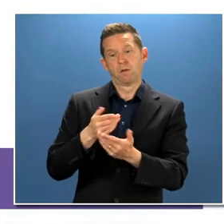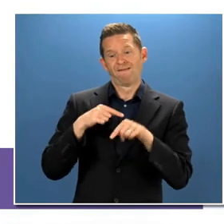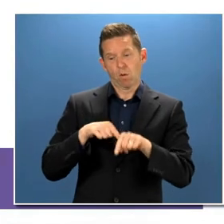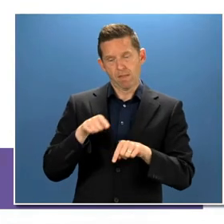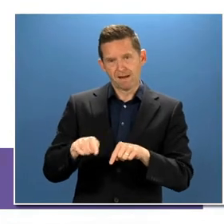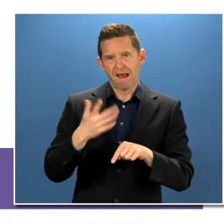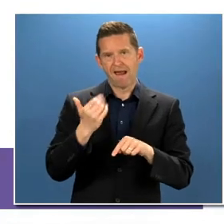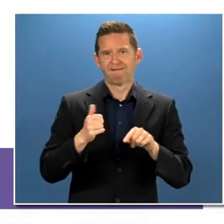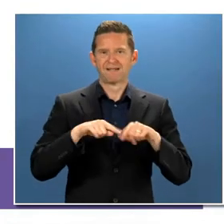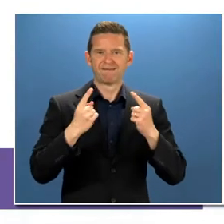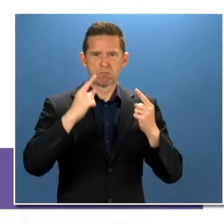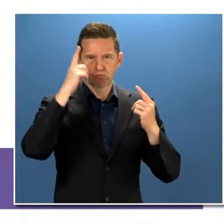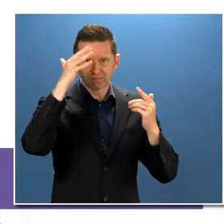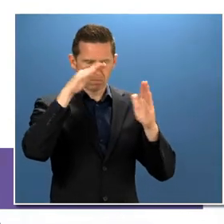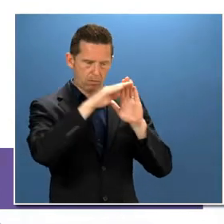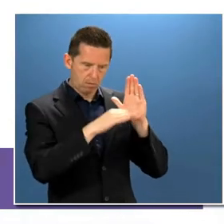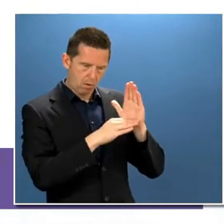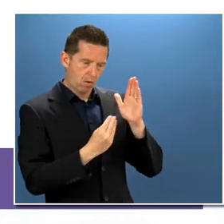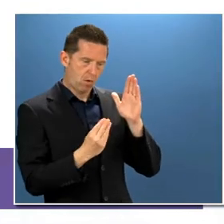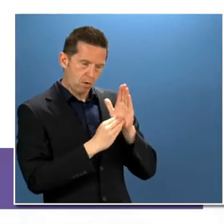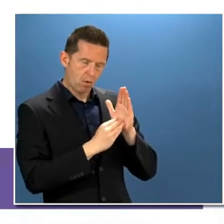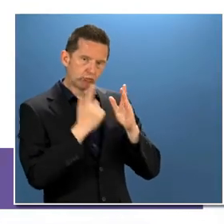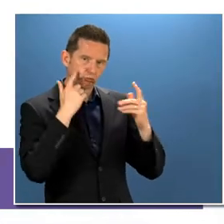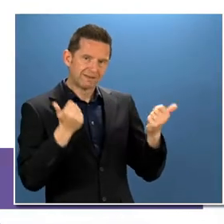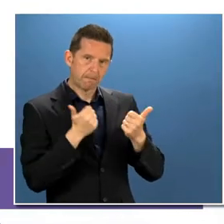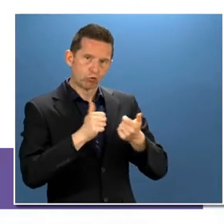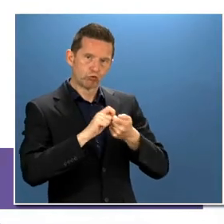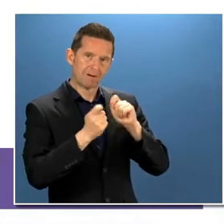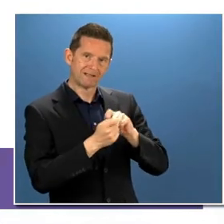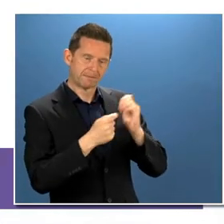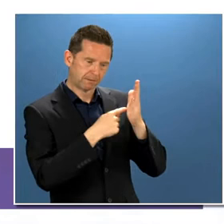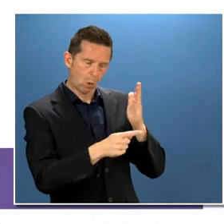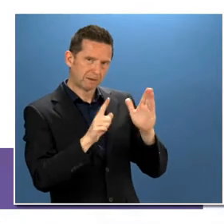adjustment interpreted or the inherent requirements for job interpreted as